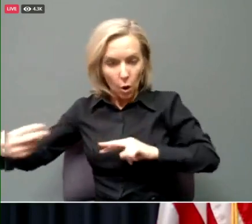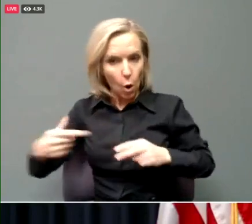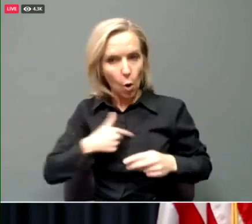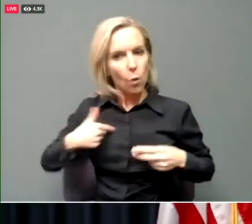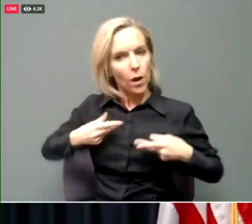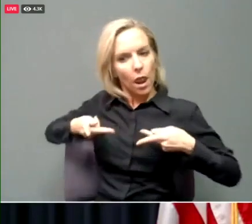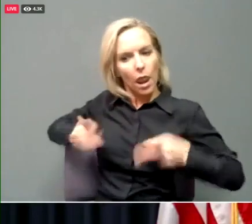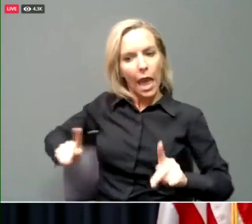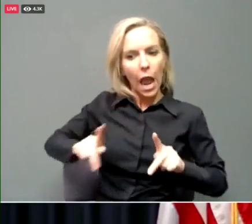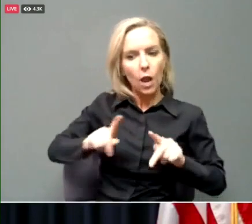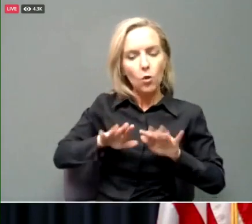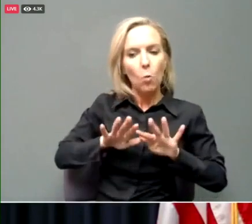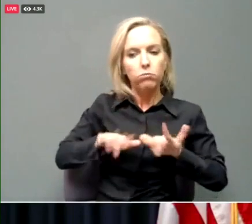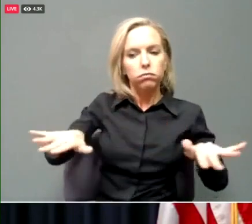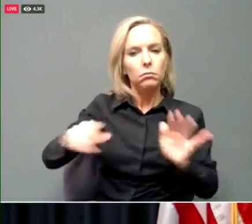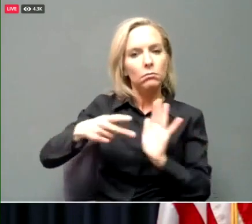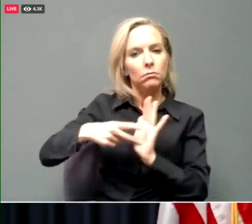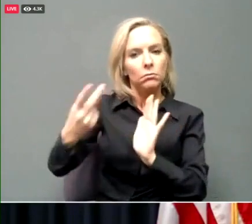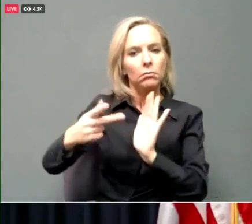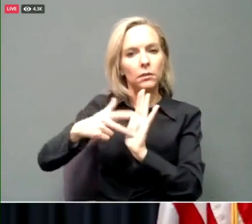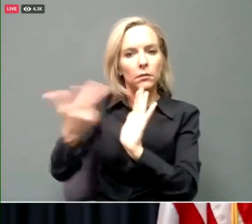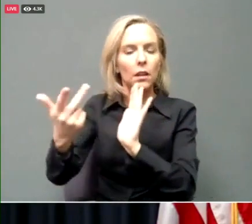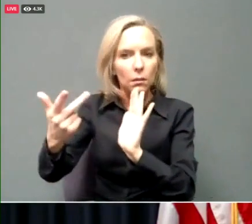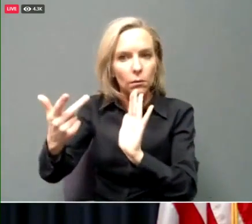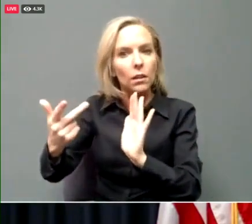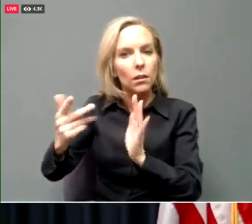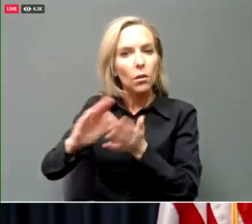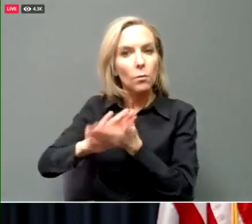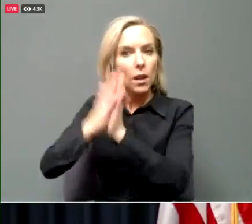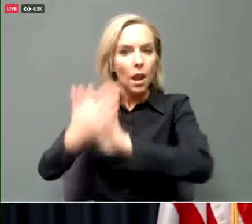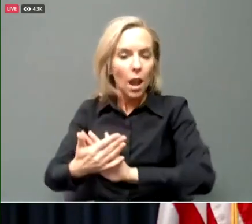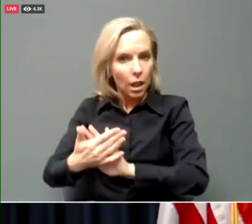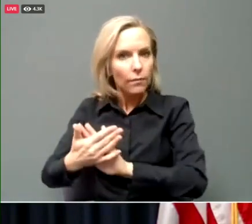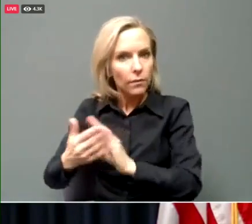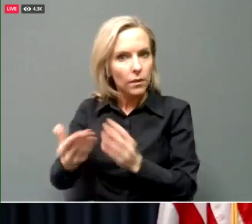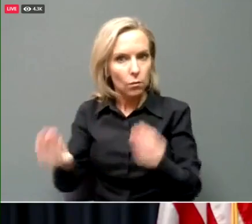more mutations occur, the more risk we have of more harm and danger. So,